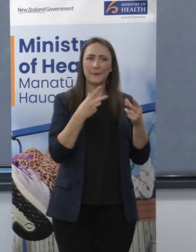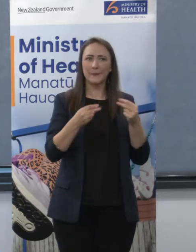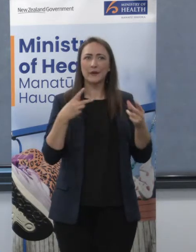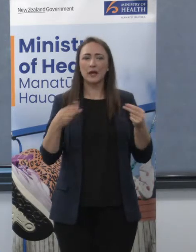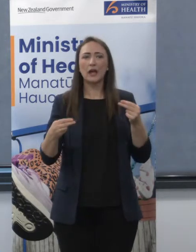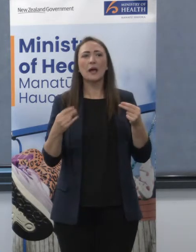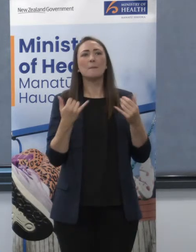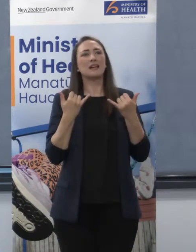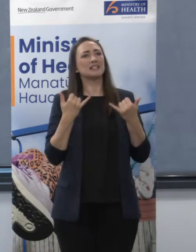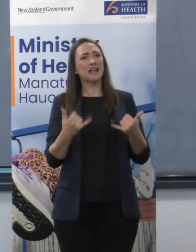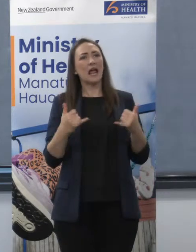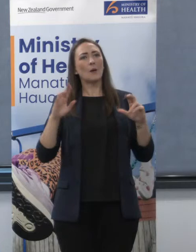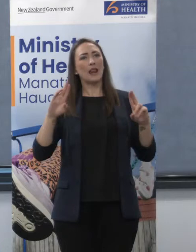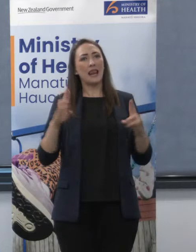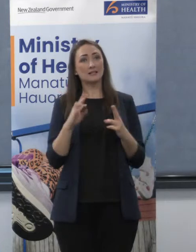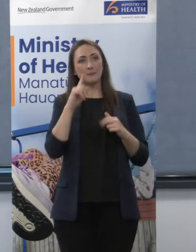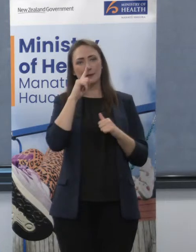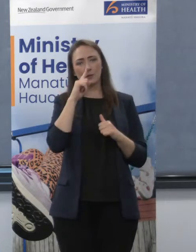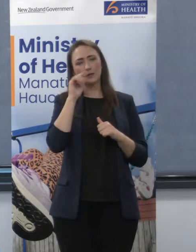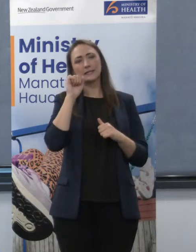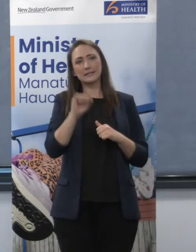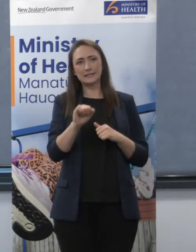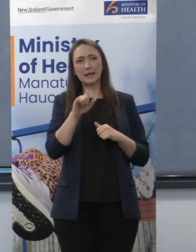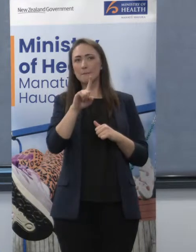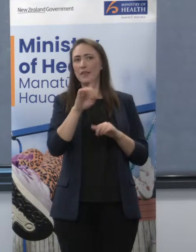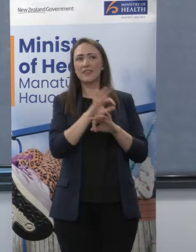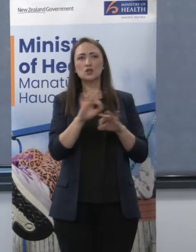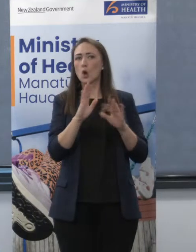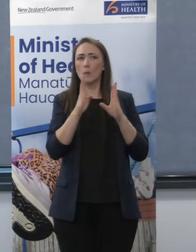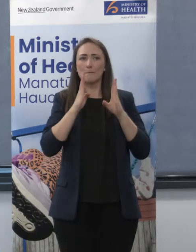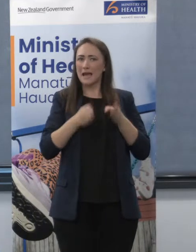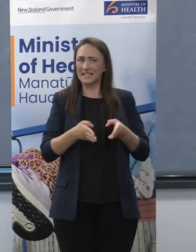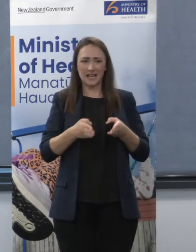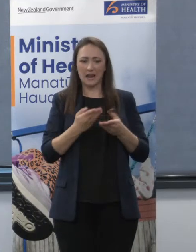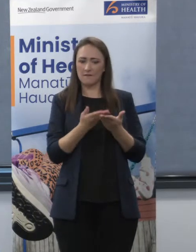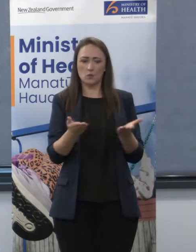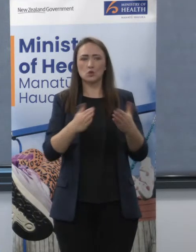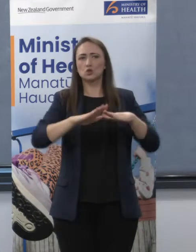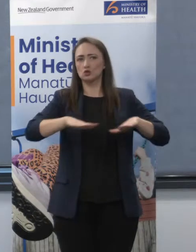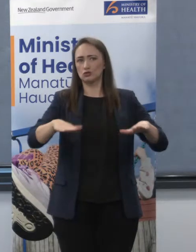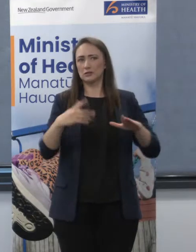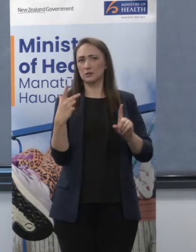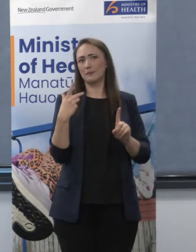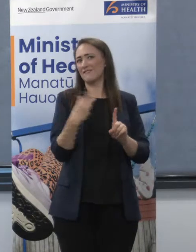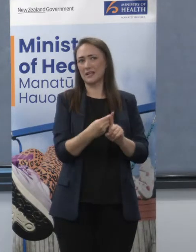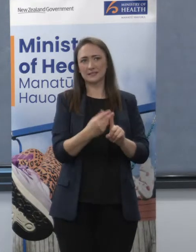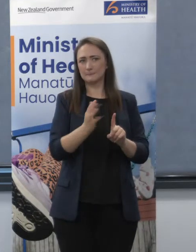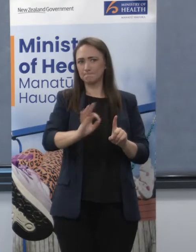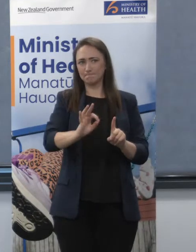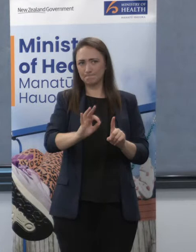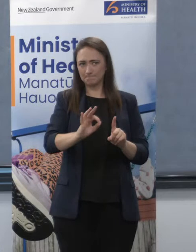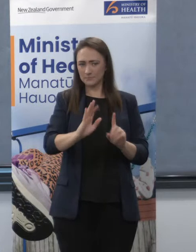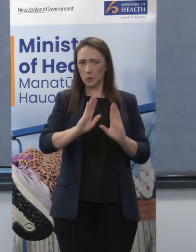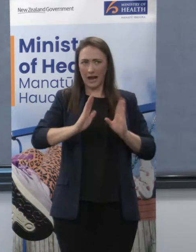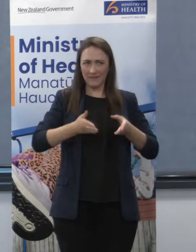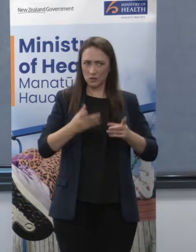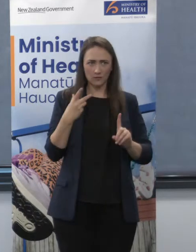for families and their whanau to take, so there is no mandate or requirements for children to